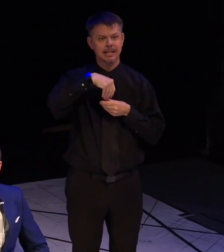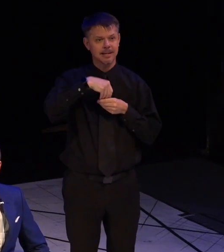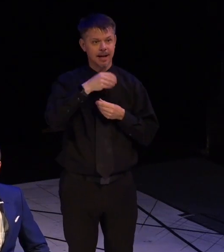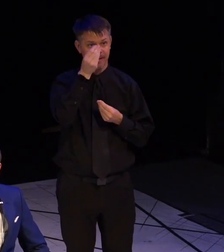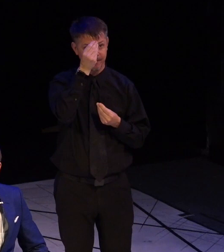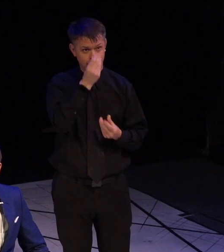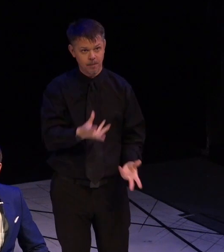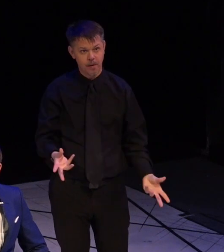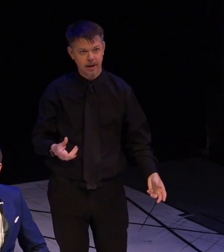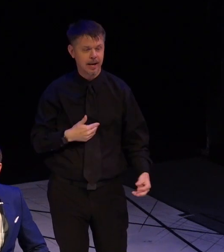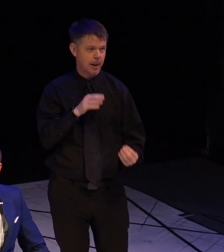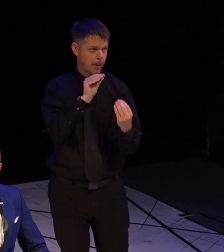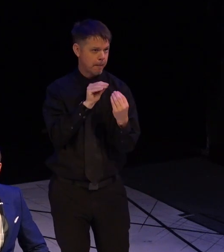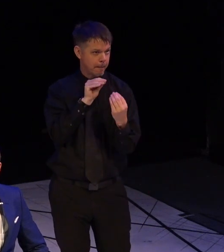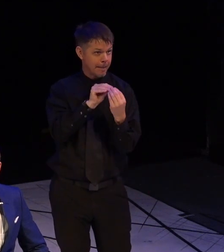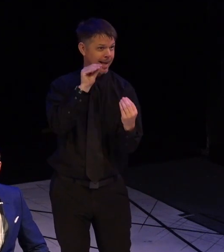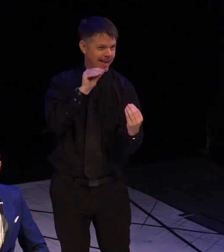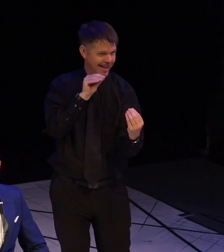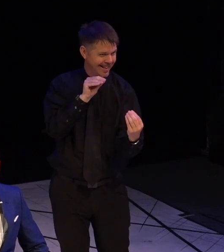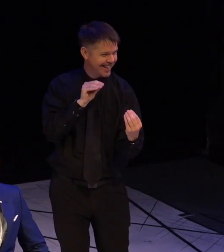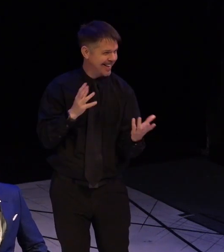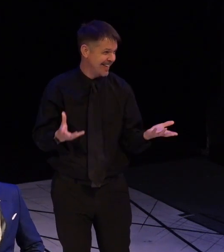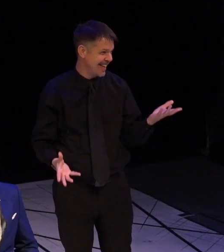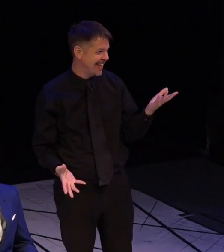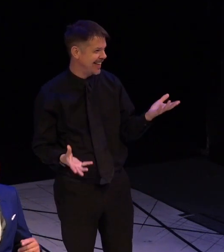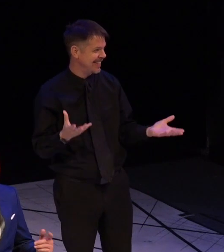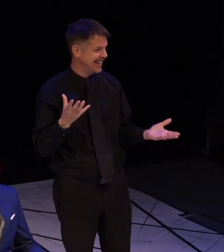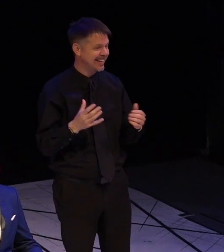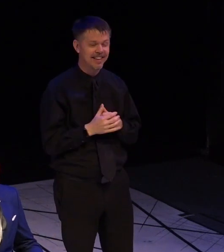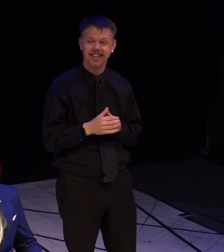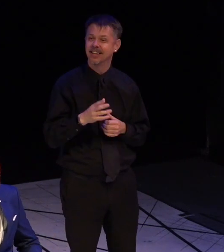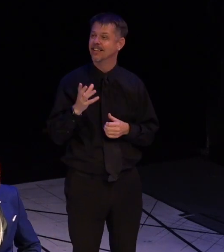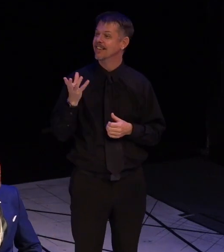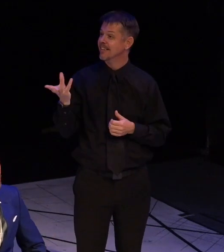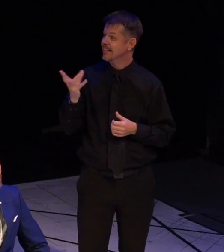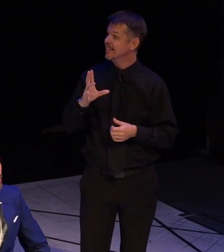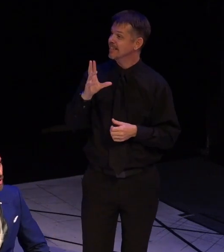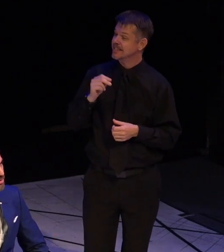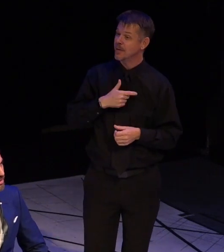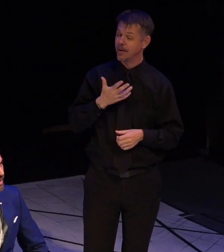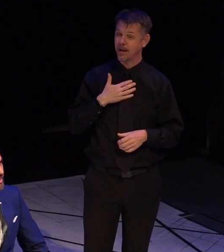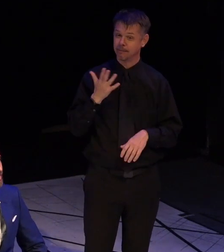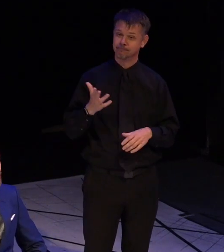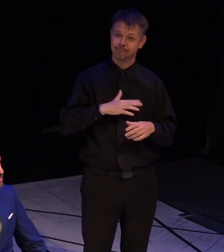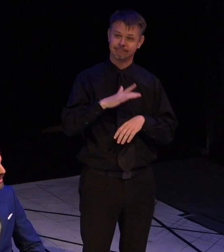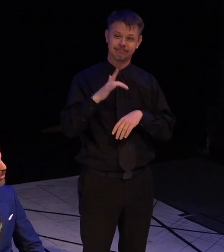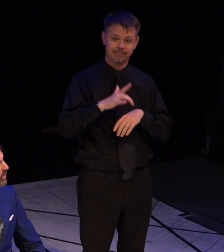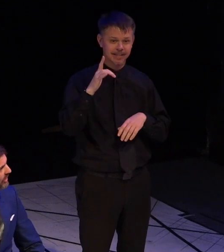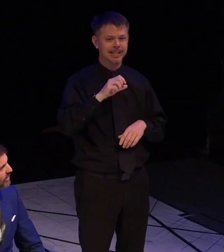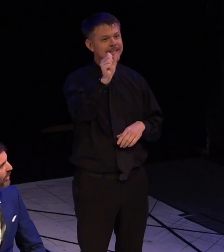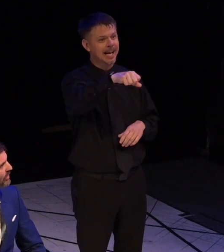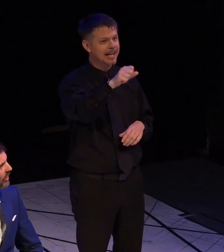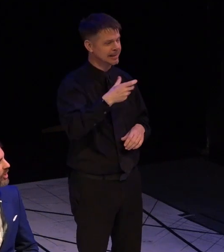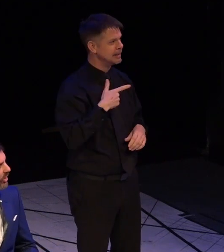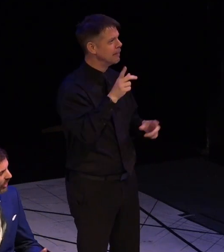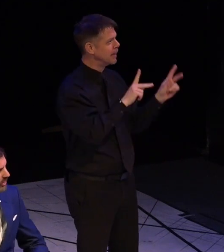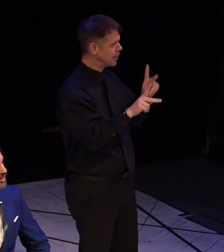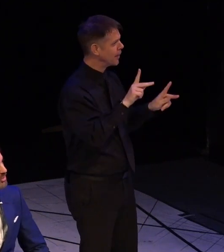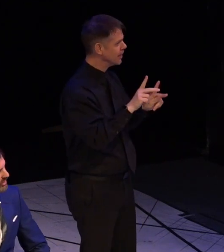a little kiss and tell, you might say. So, first, as I alluded to with my opening line, yes, people with disabilities are interested